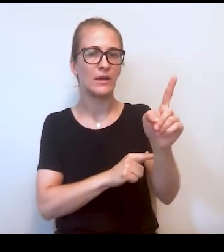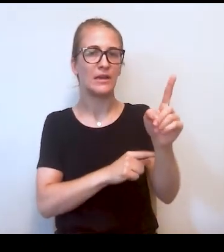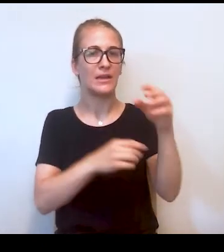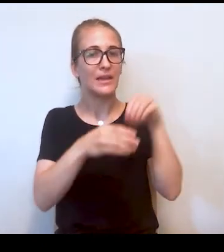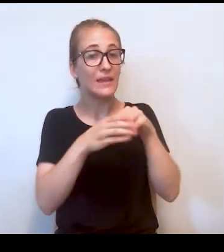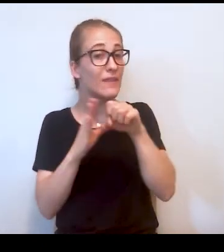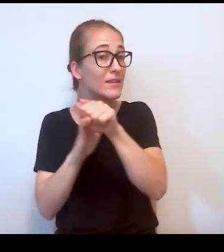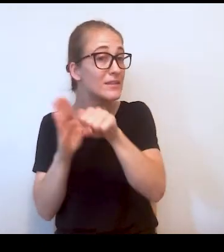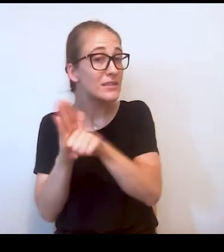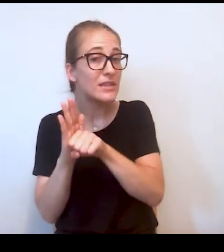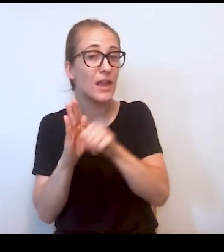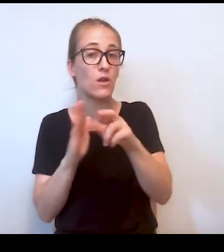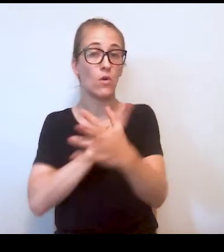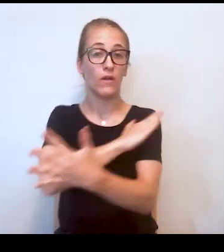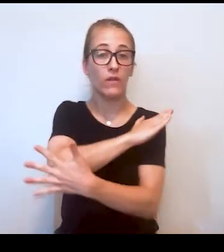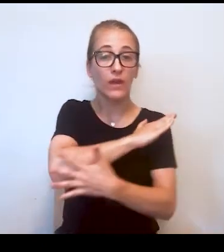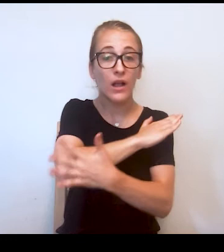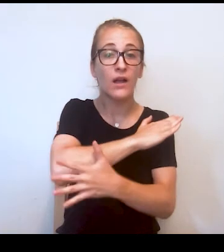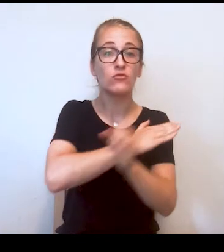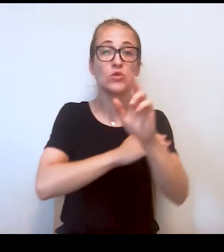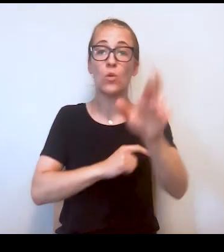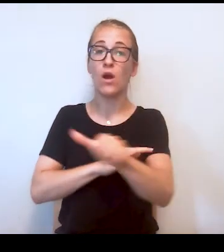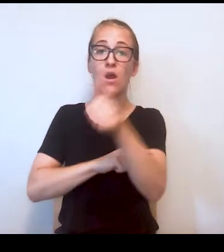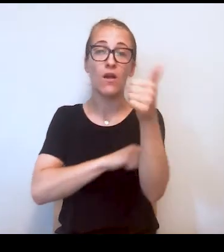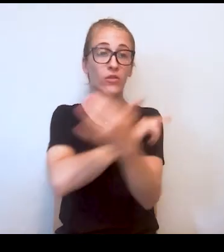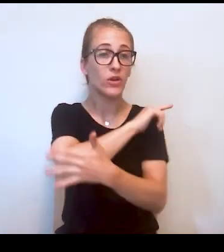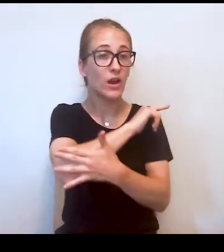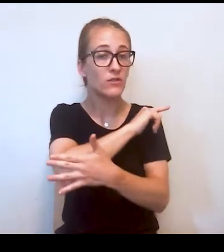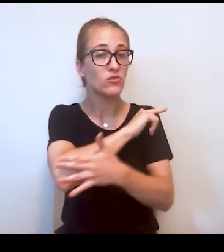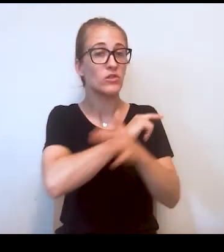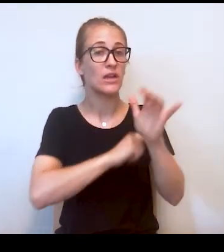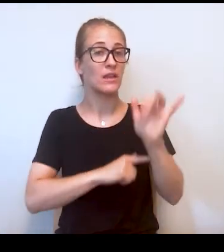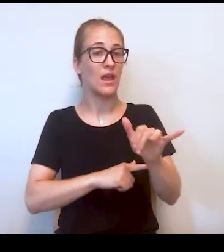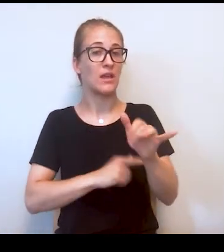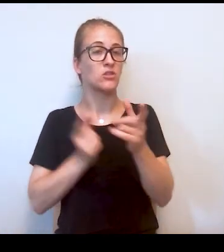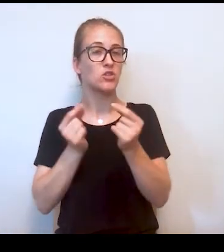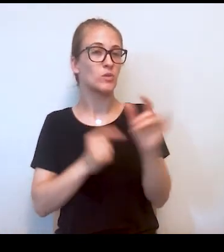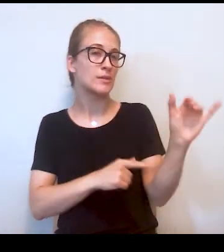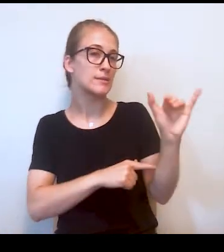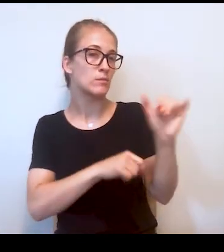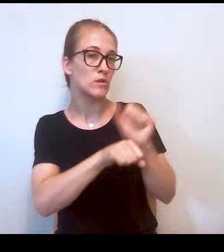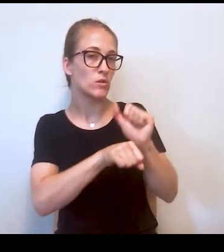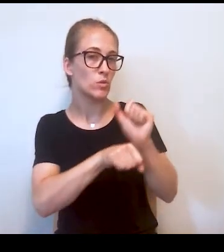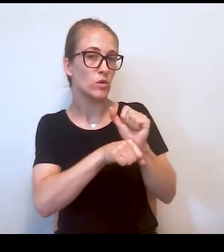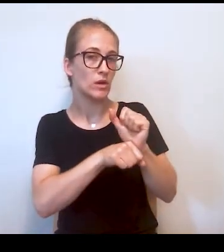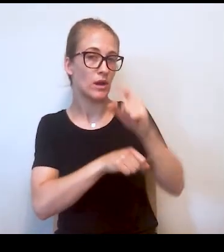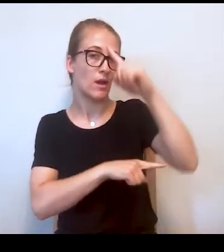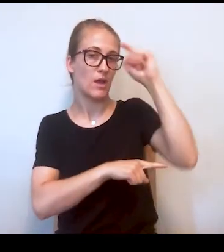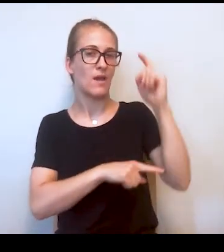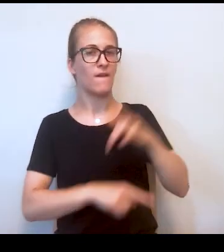Because it feels very much like you're pioneering a movement that you are building